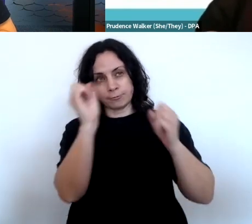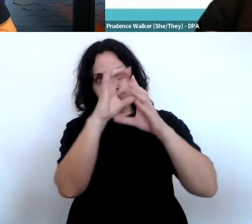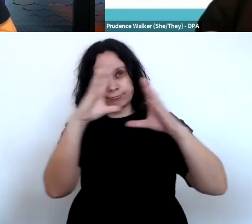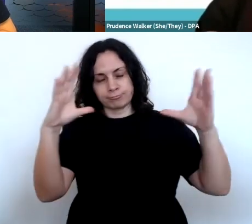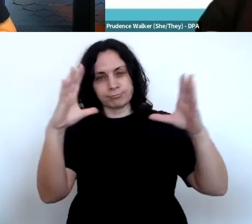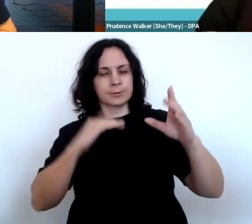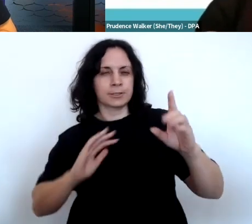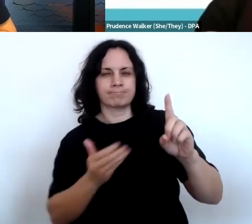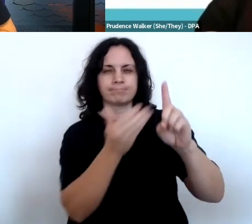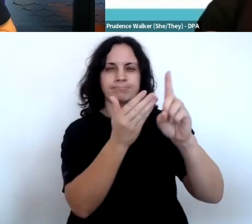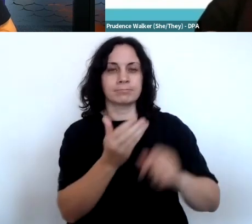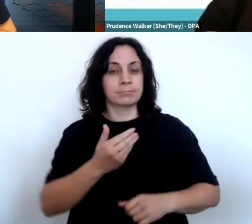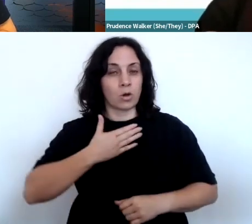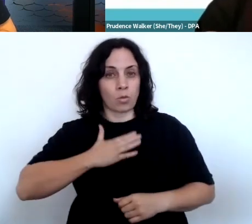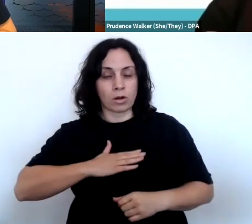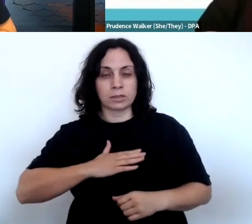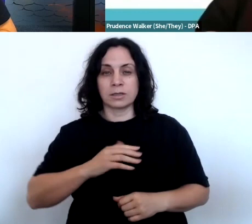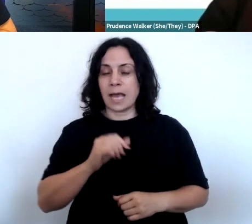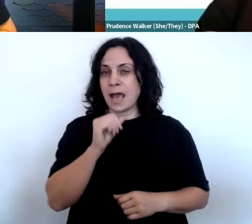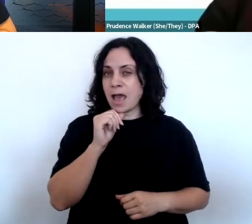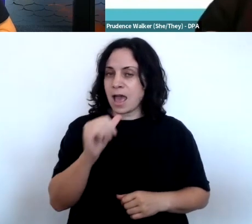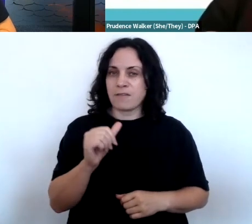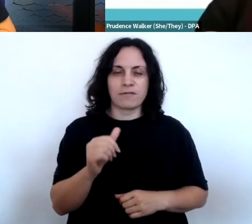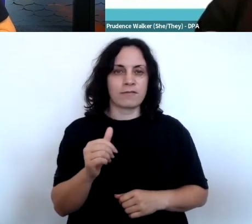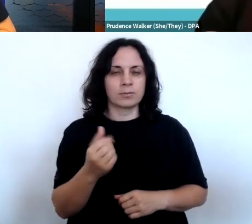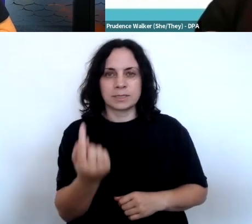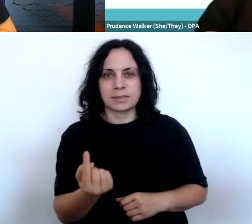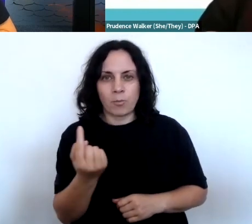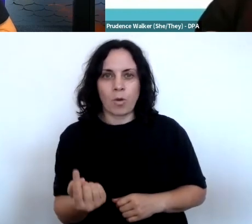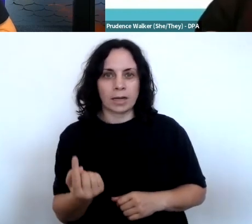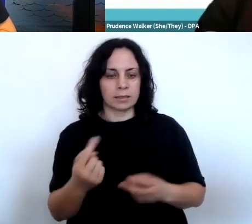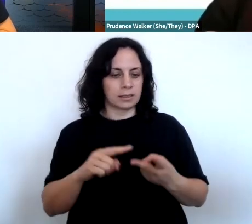that any person or organization providing supports and services